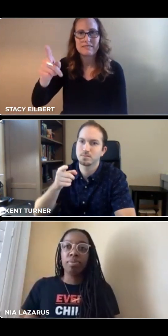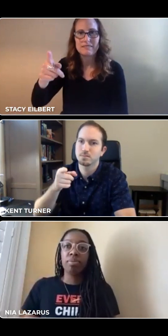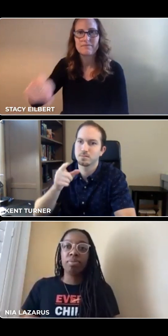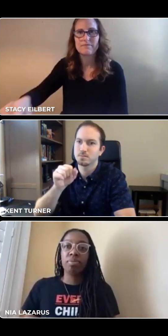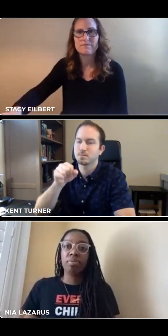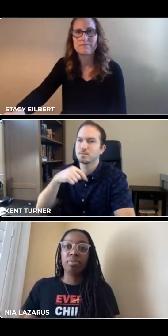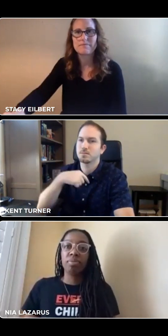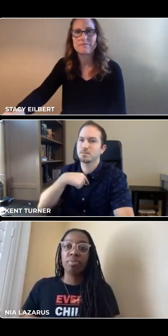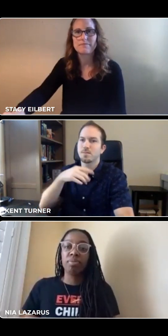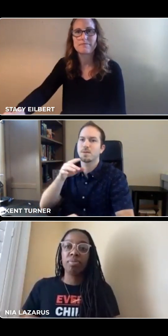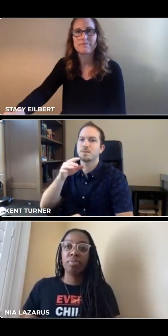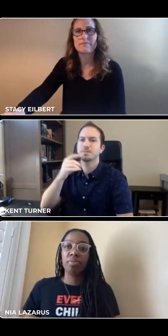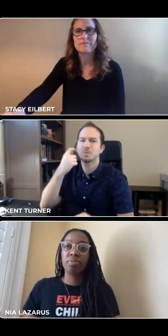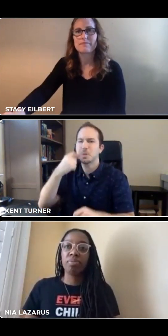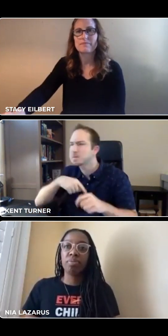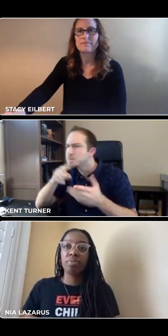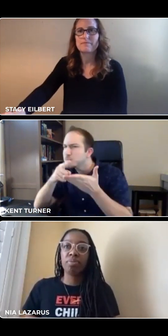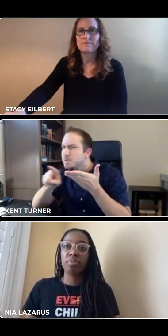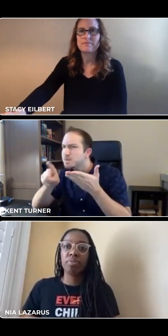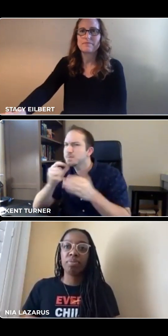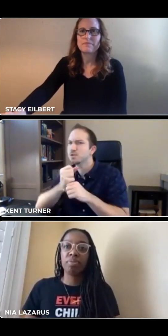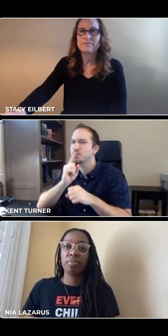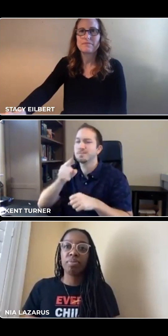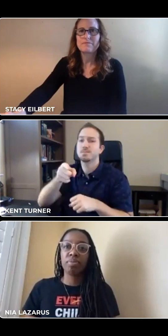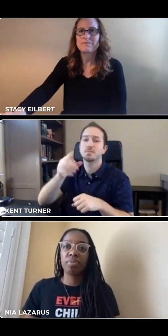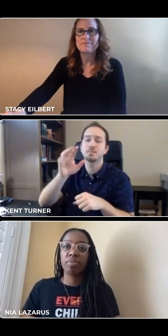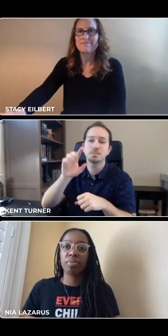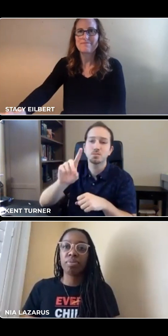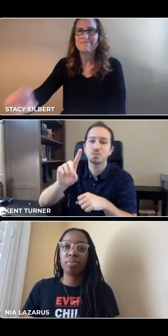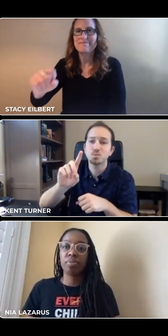And those are some of the software that I know about. Kent?